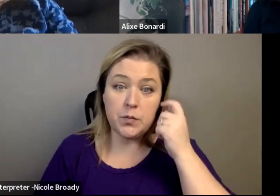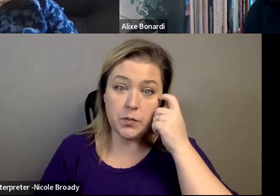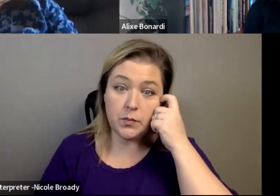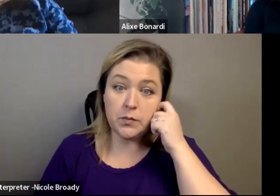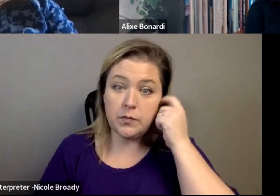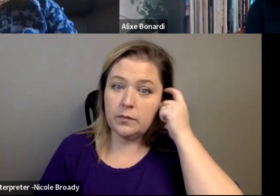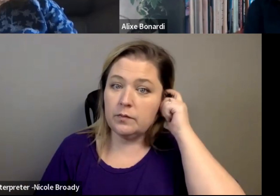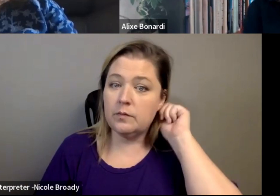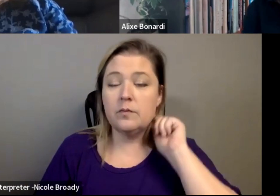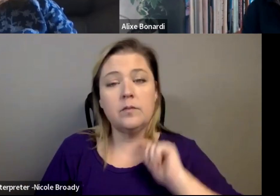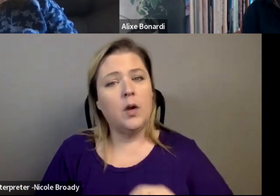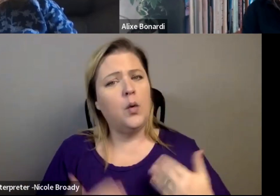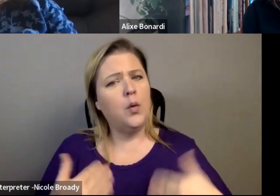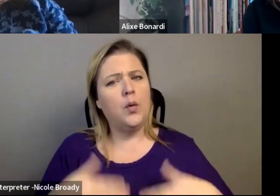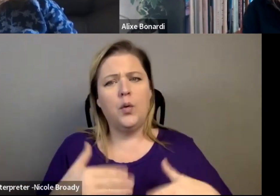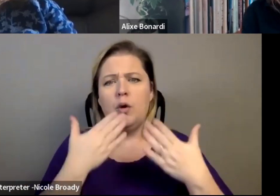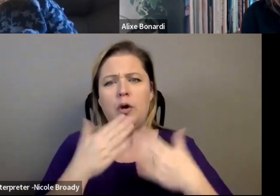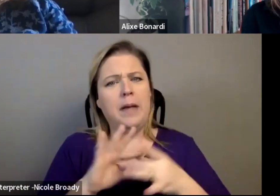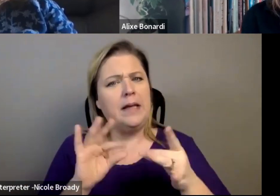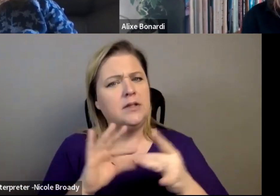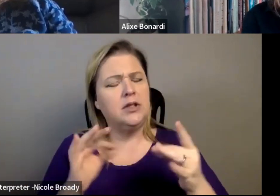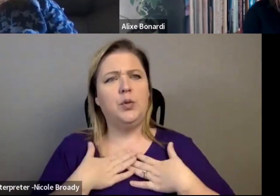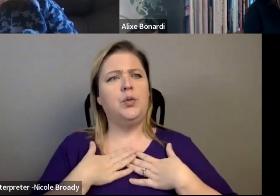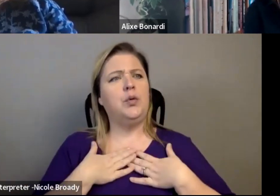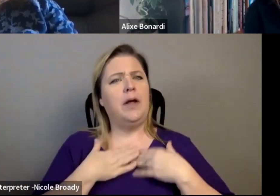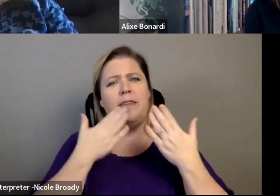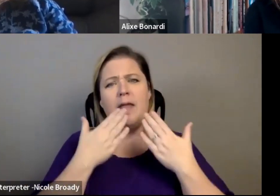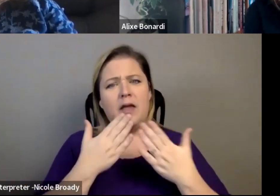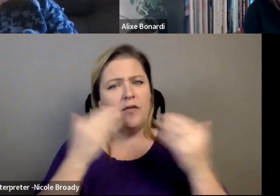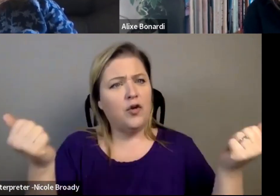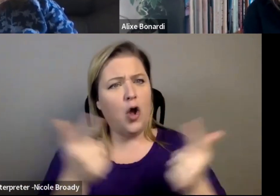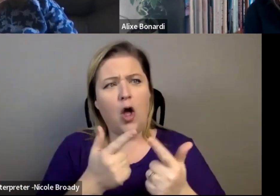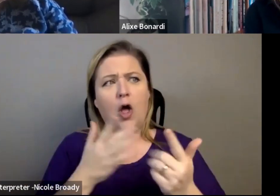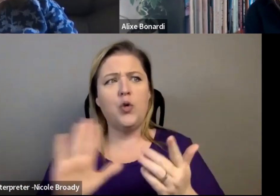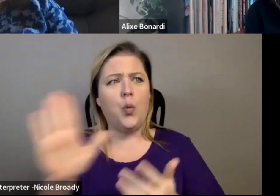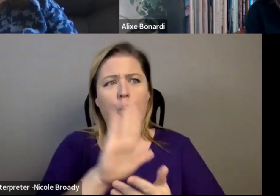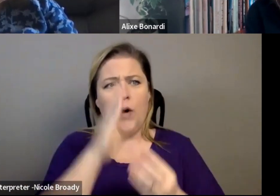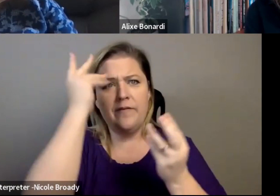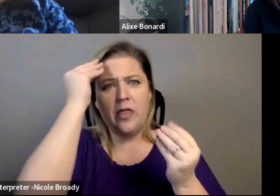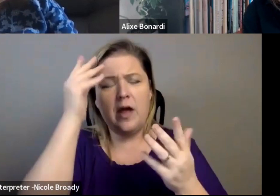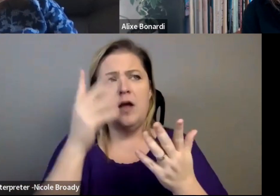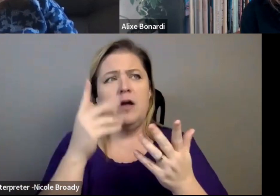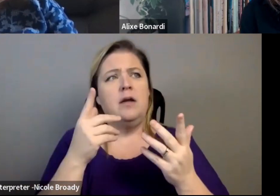Alixe Bonardi: That's, that's powerful. And thank you for all of those reflections isn't what